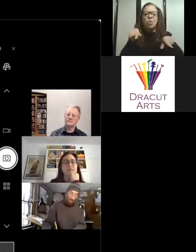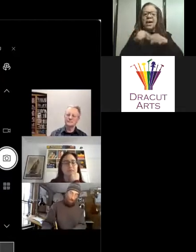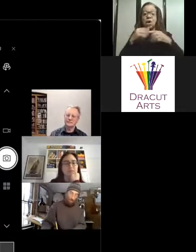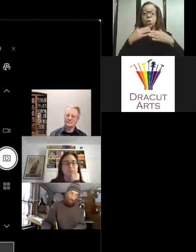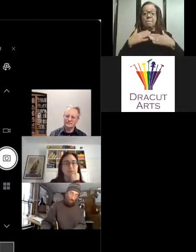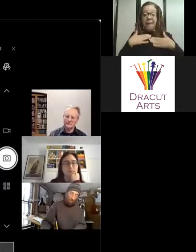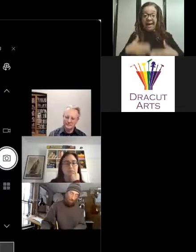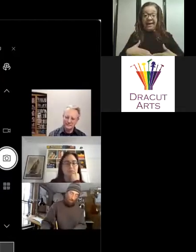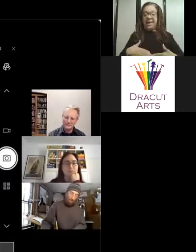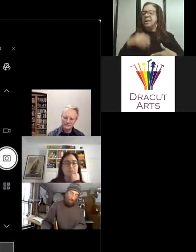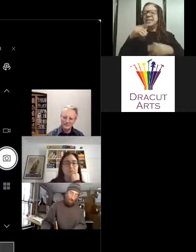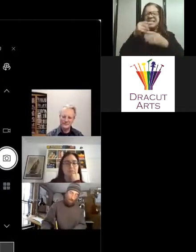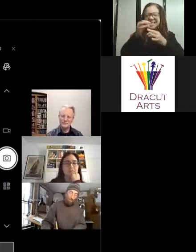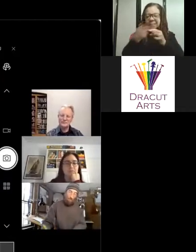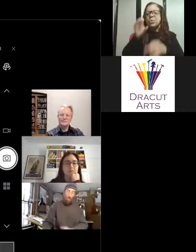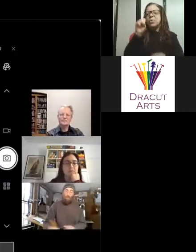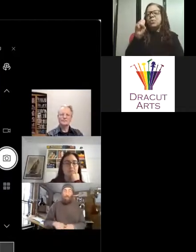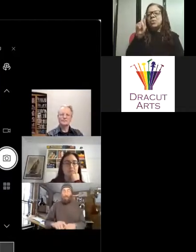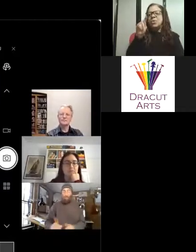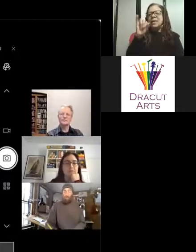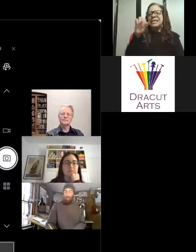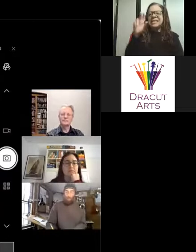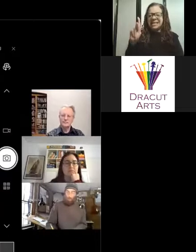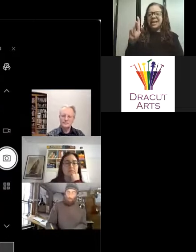bit of research and then focus on drawing the story.